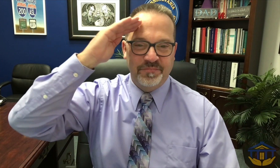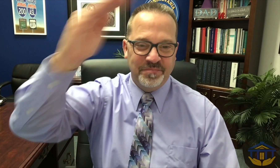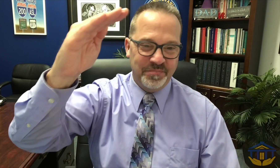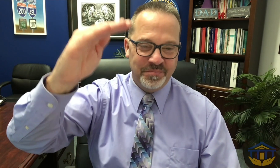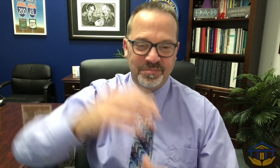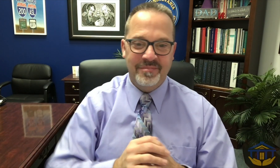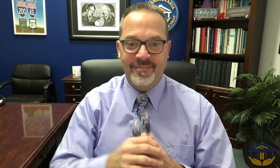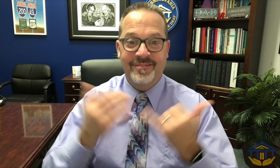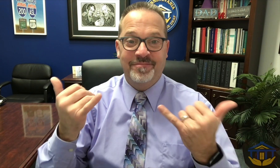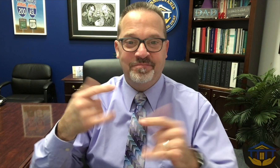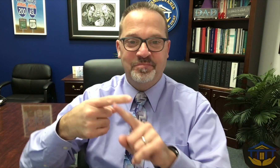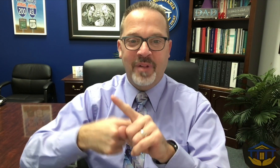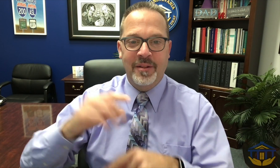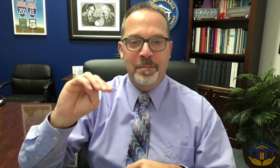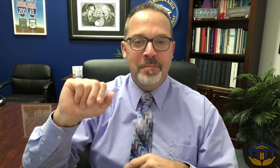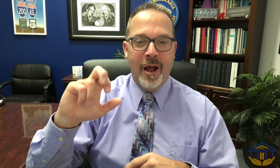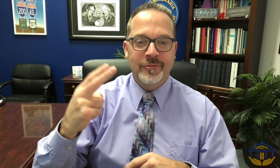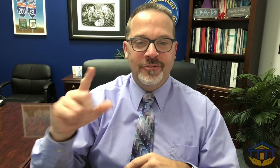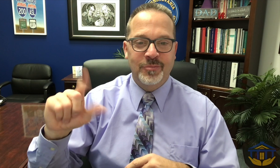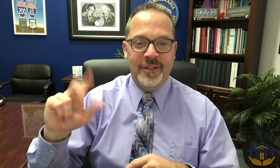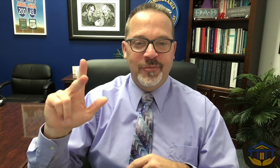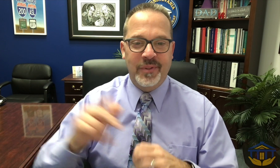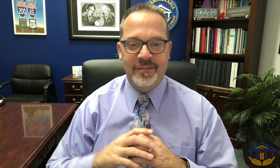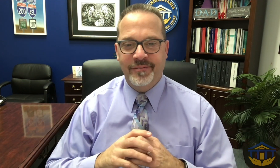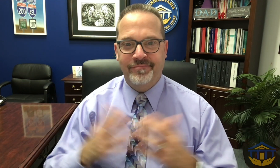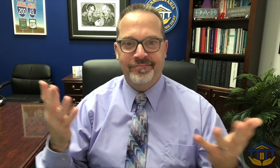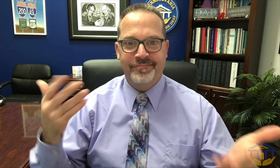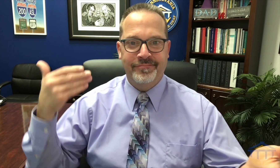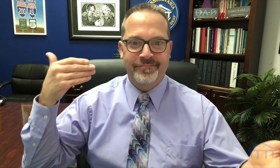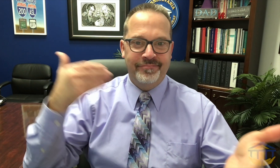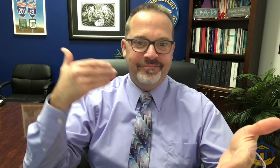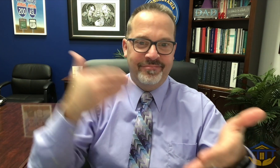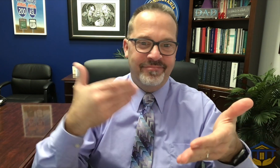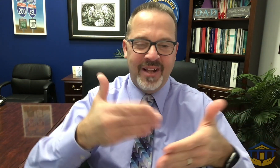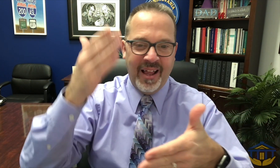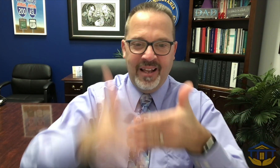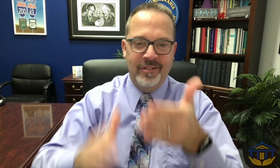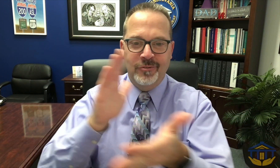Hello it is March 2023 so we are approaching the end of the school year.